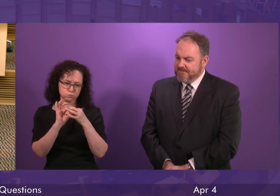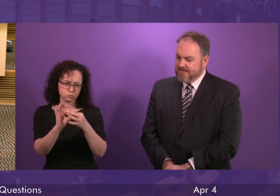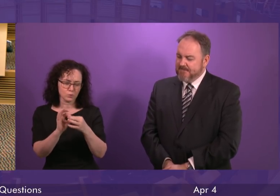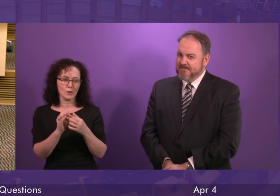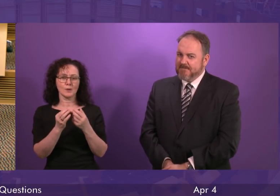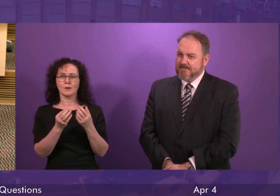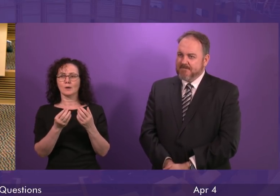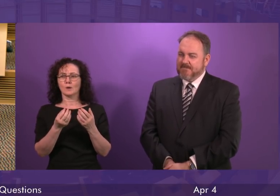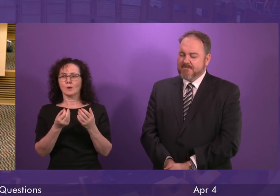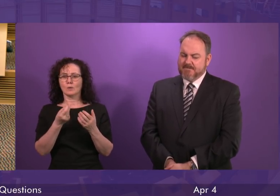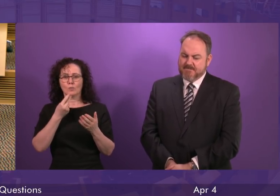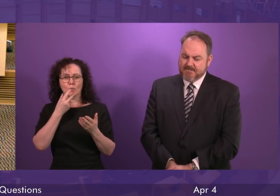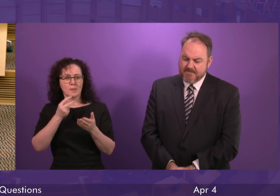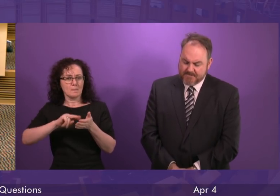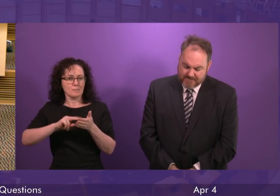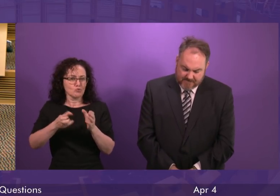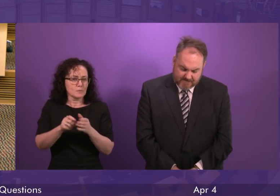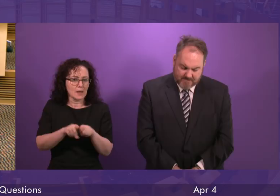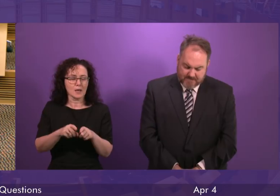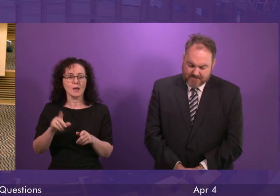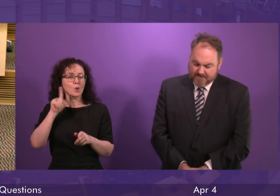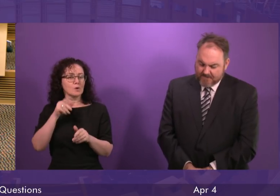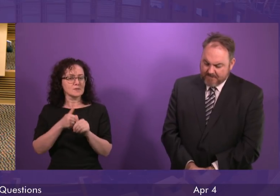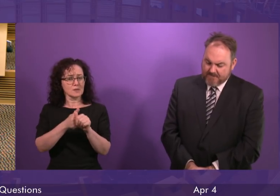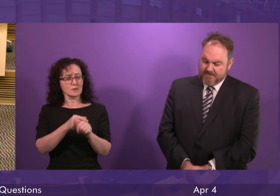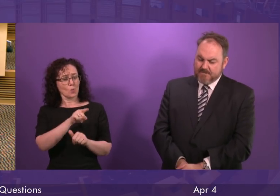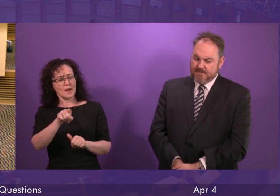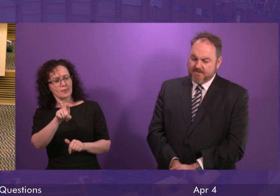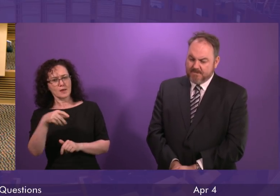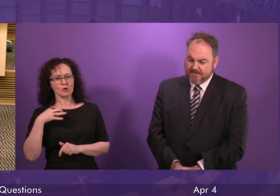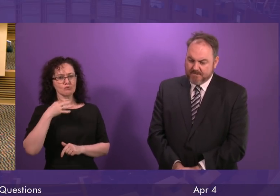organisations such as Women’s Aid, which represent women who have been victims of abuse,